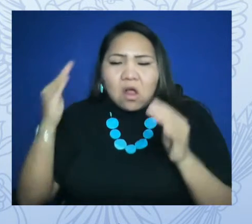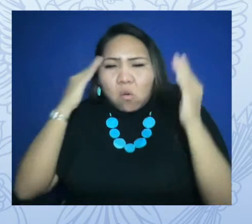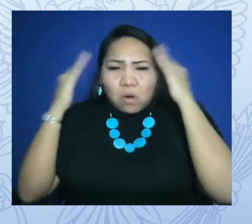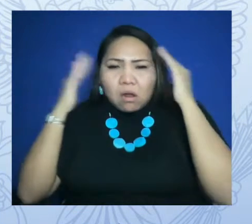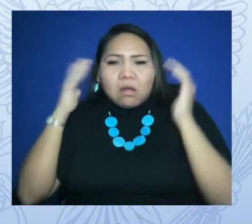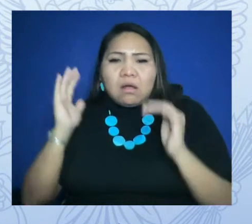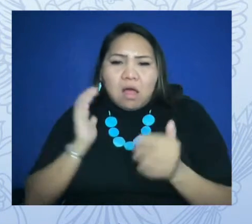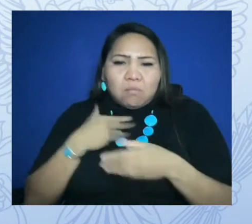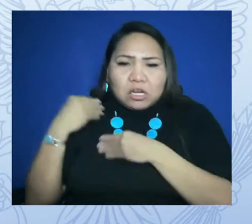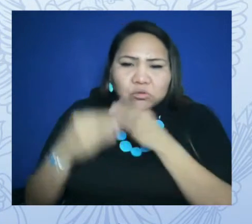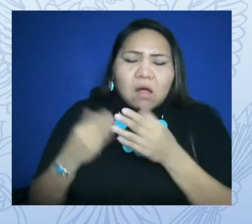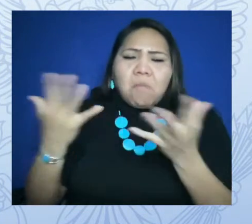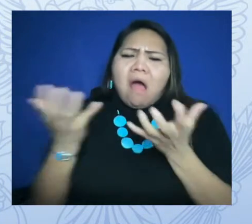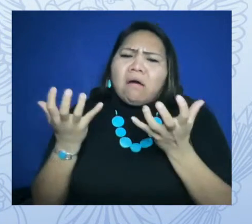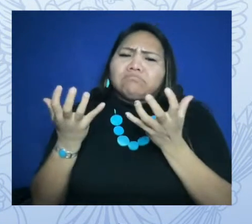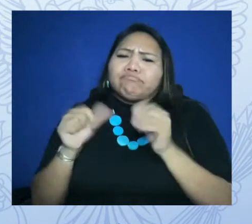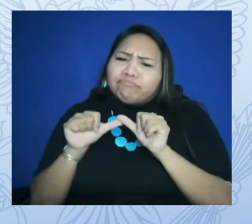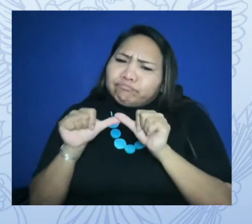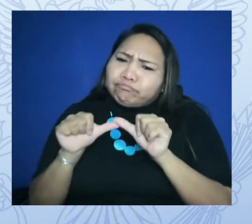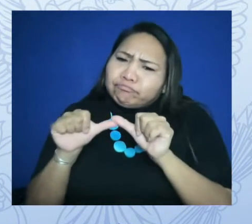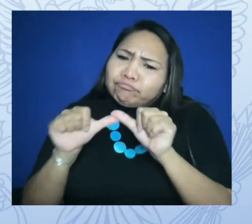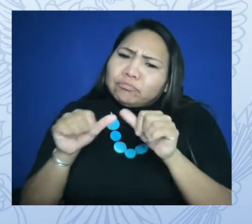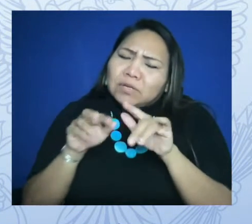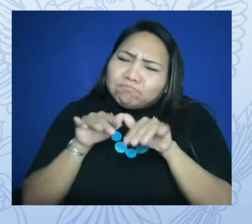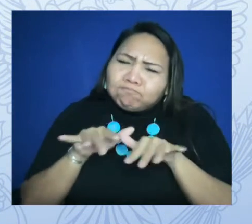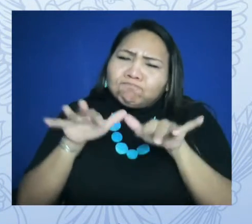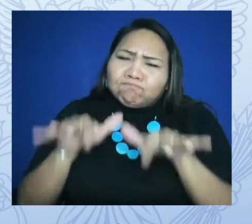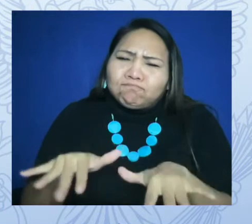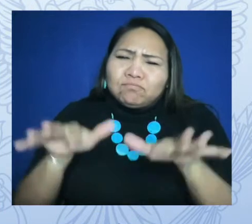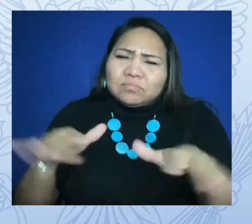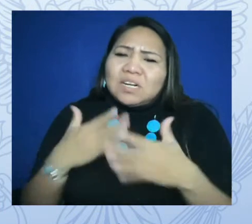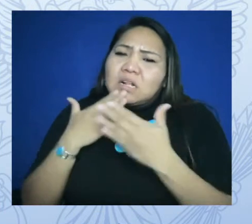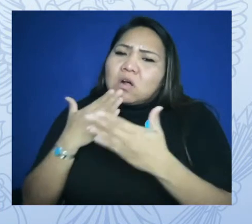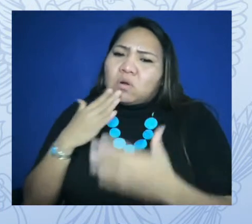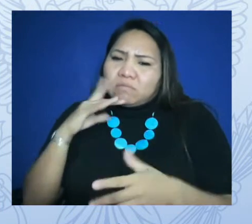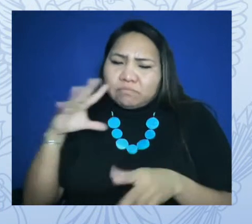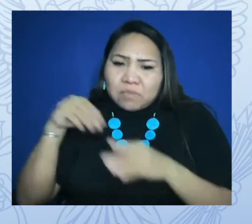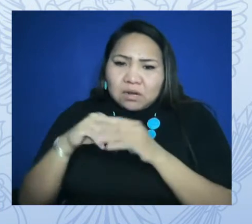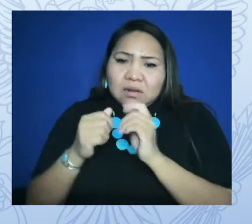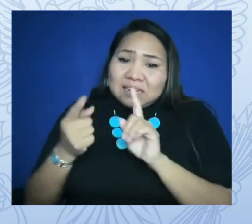I was grateful to join the First Lady to witness the fruits of language revitalization